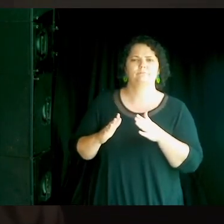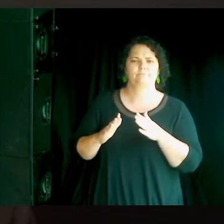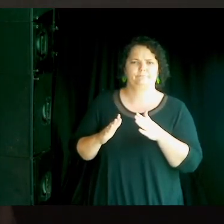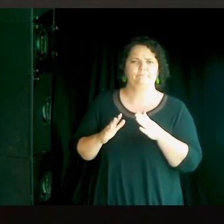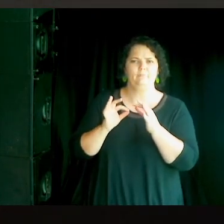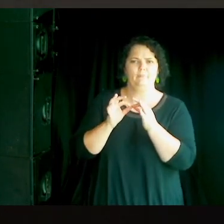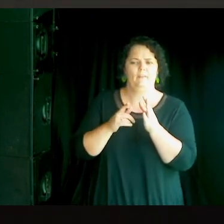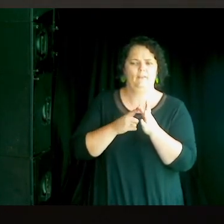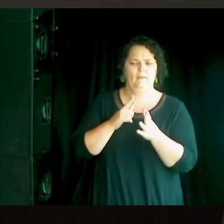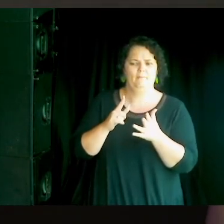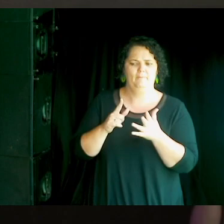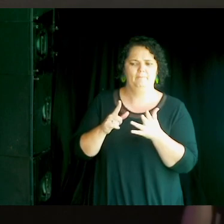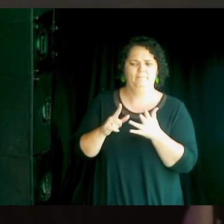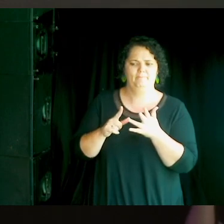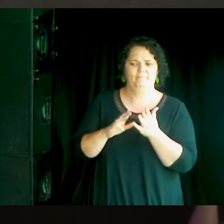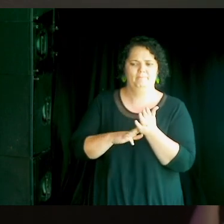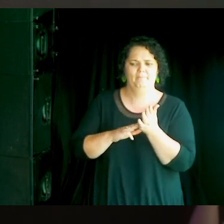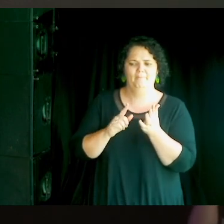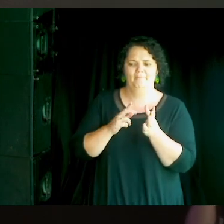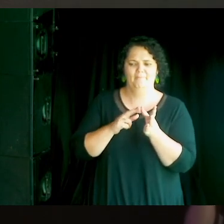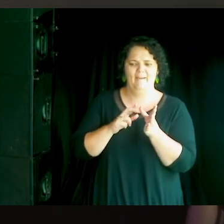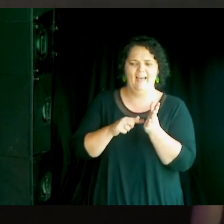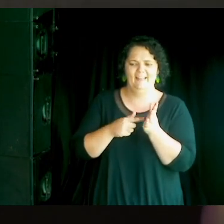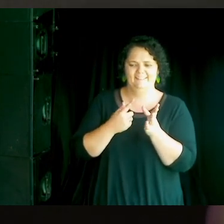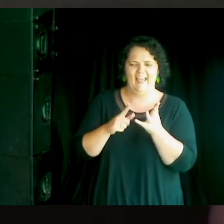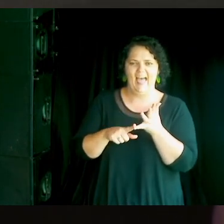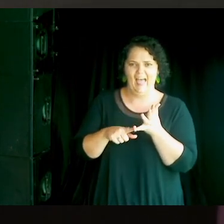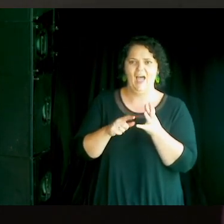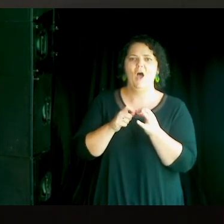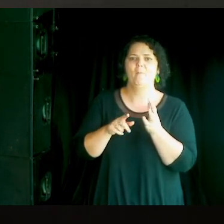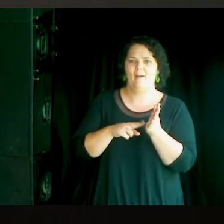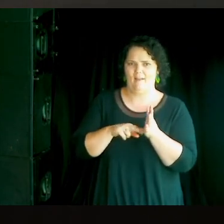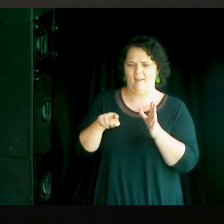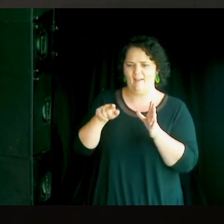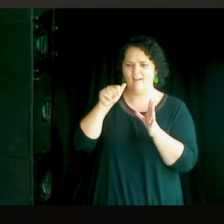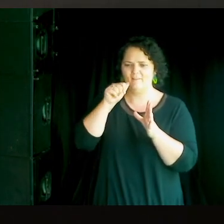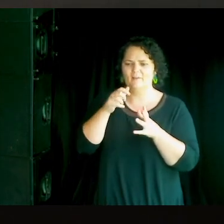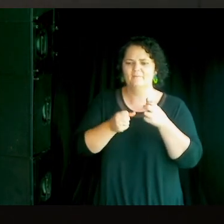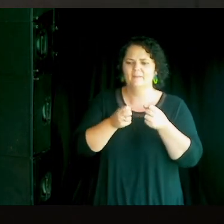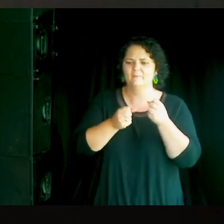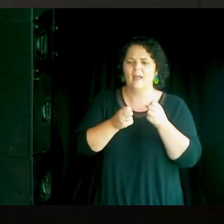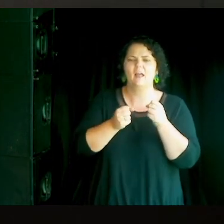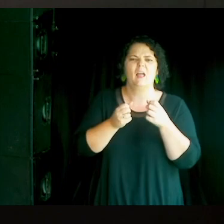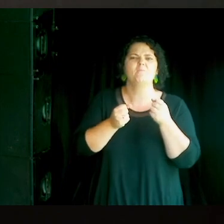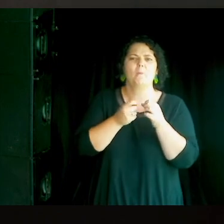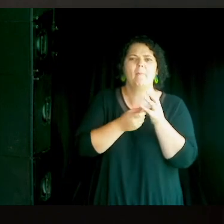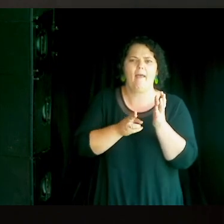or the sweet milk bun ah the stop one this is soft yes you fried it and you dip it it's nice